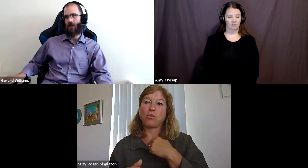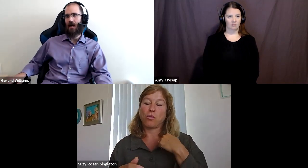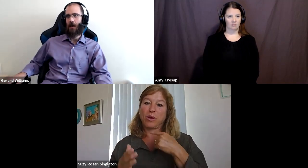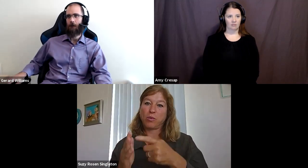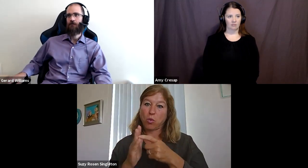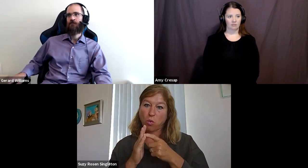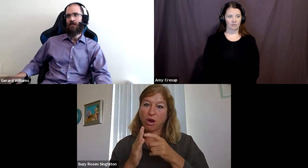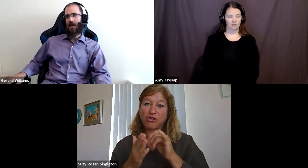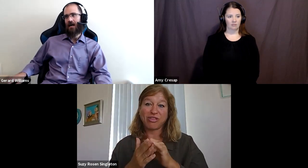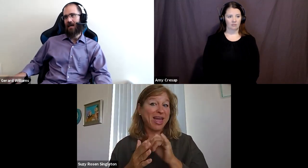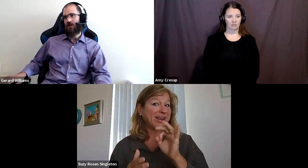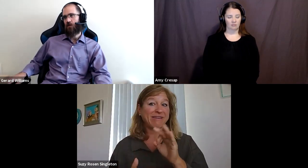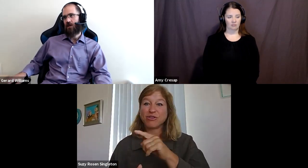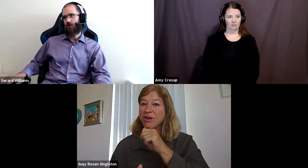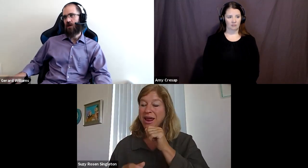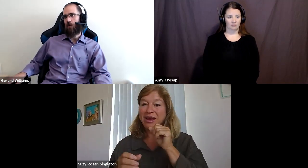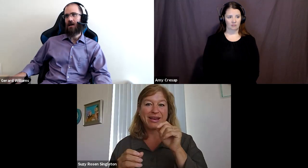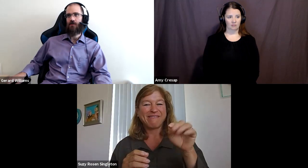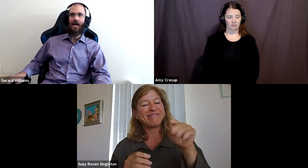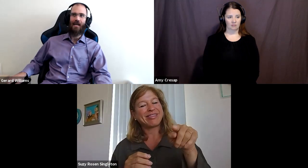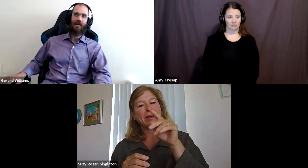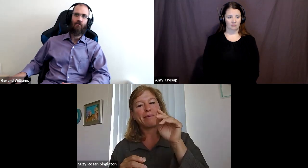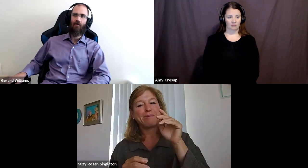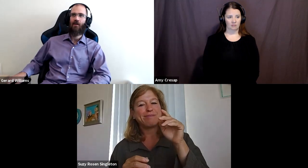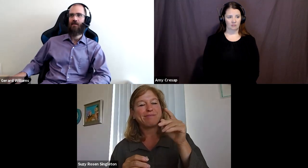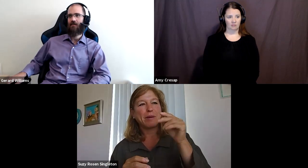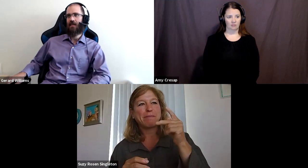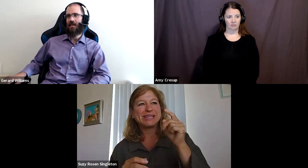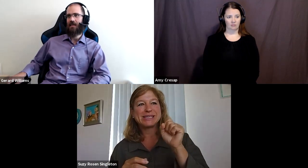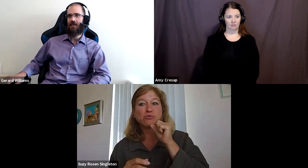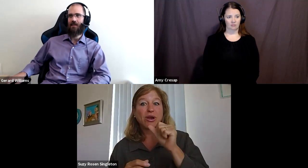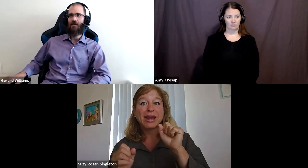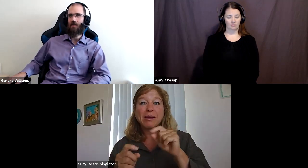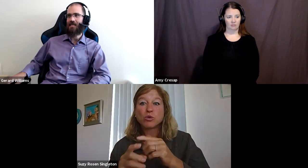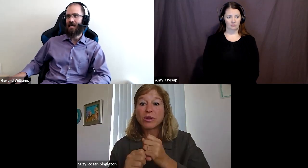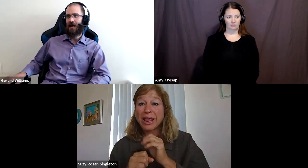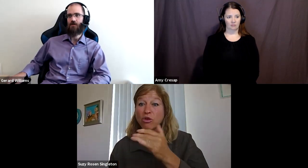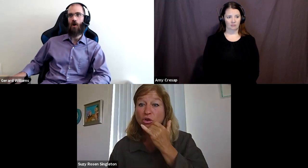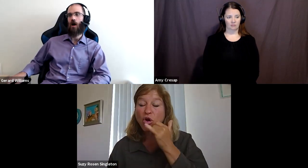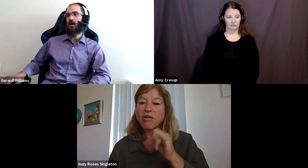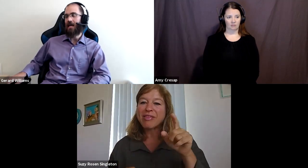them. And we require that if the PSAPs are unable